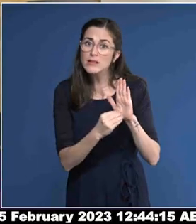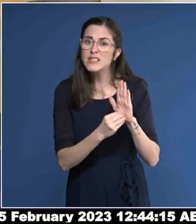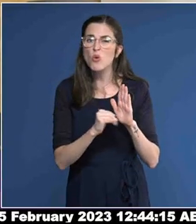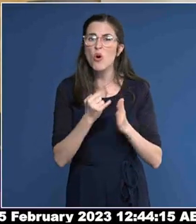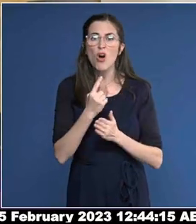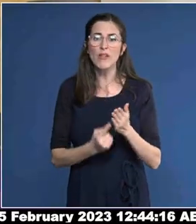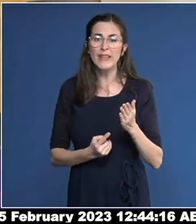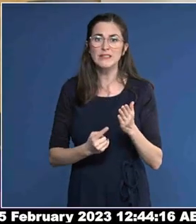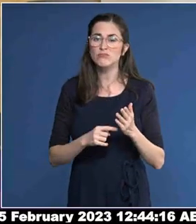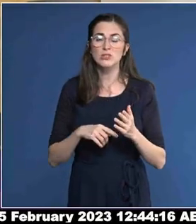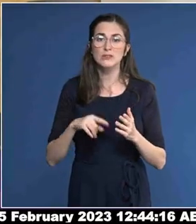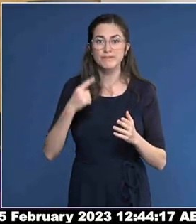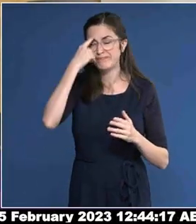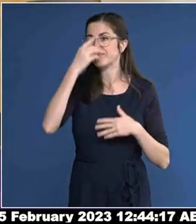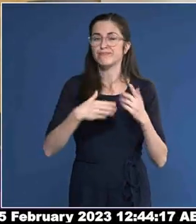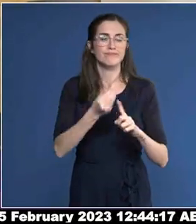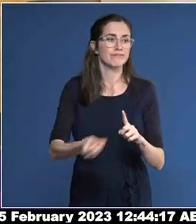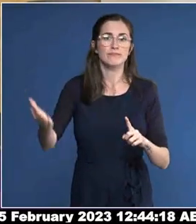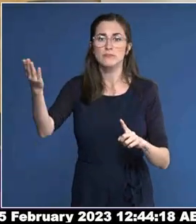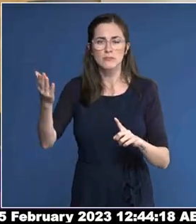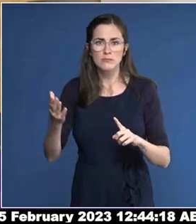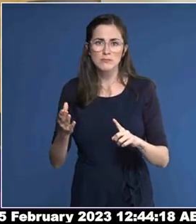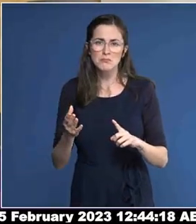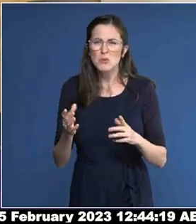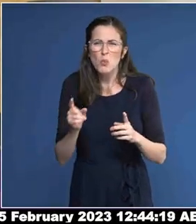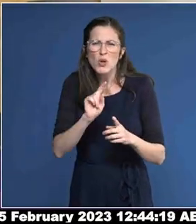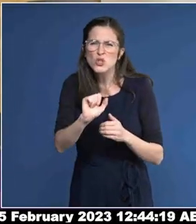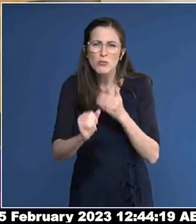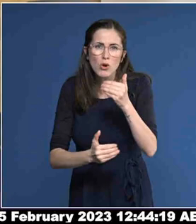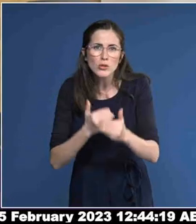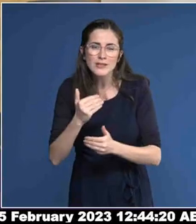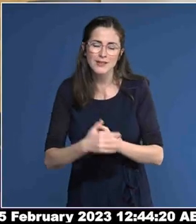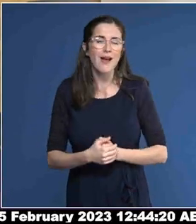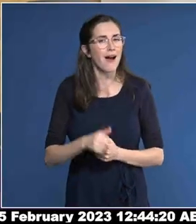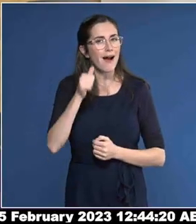board and when? And accepting Coastal probably is a very small organisation, so you